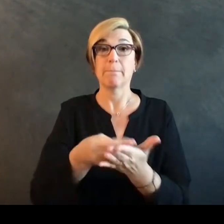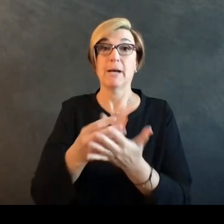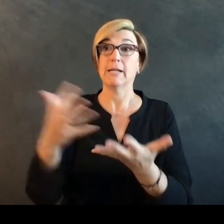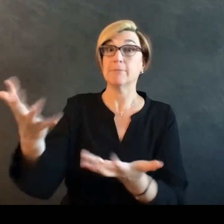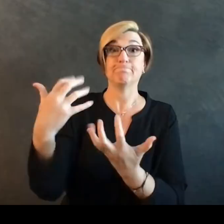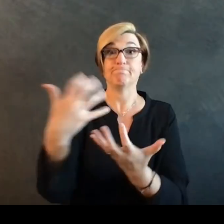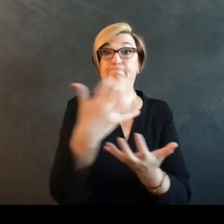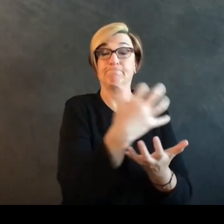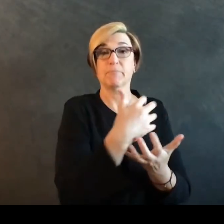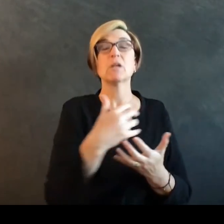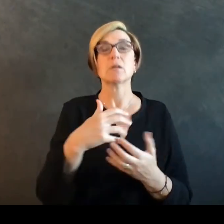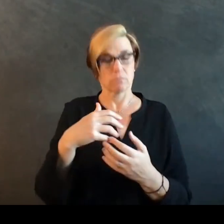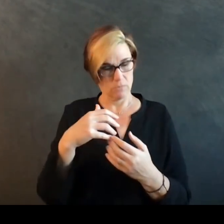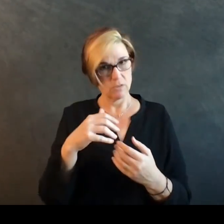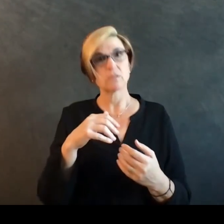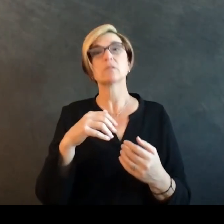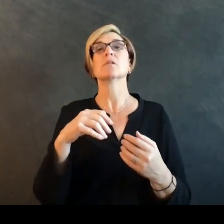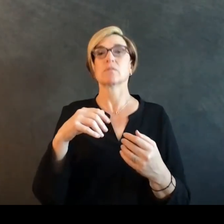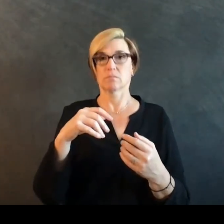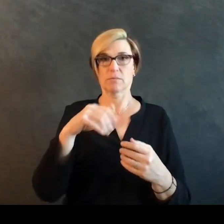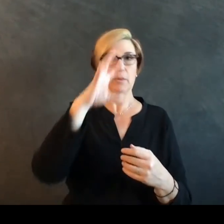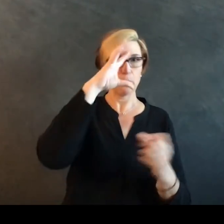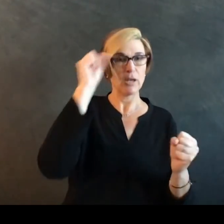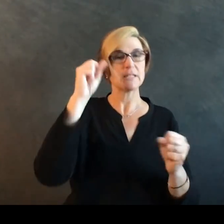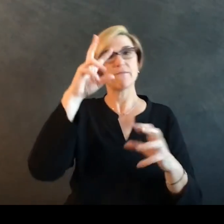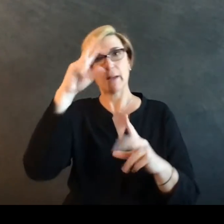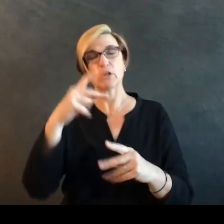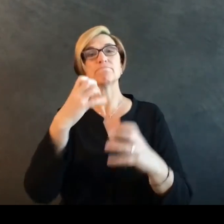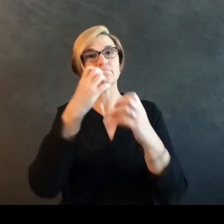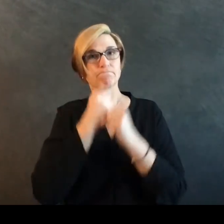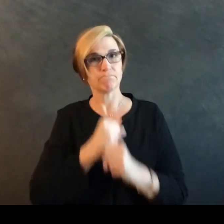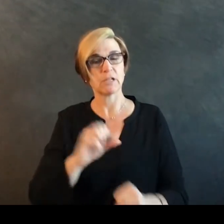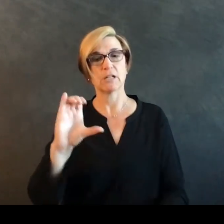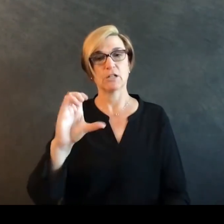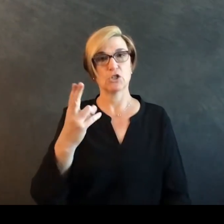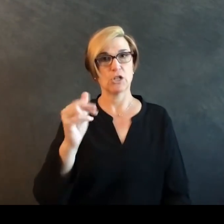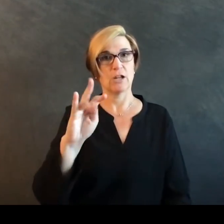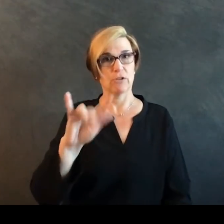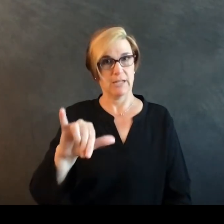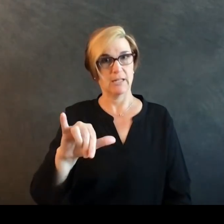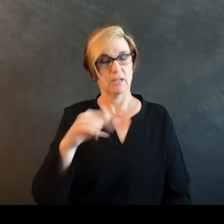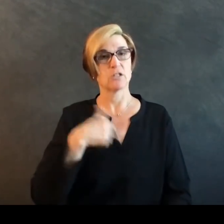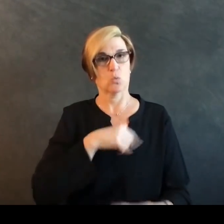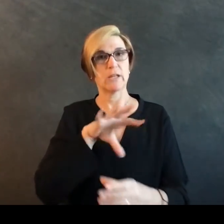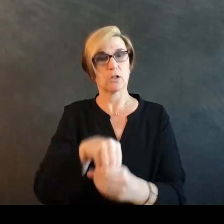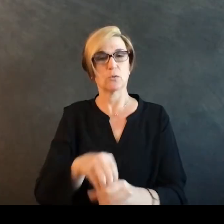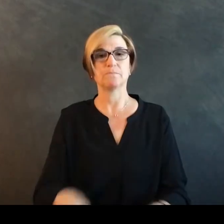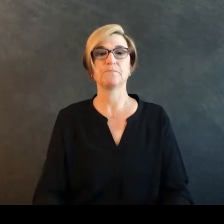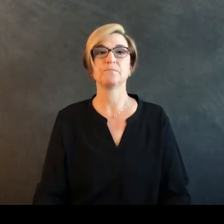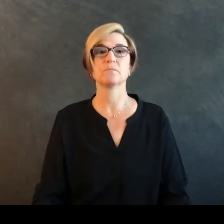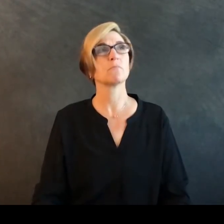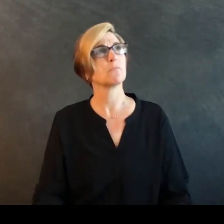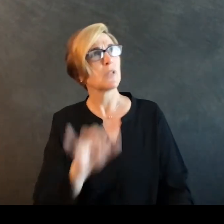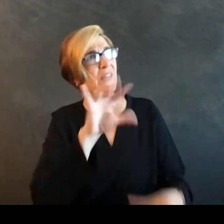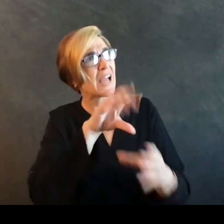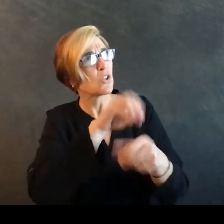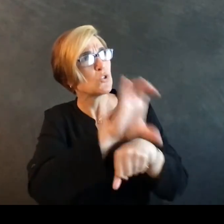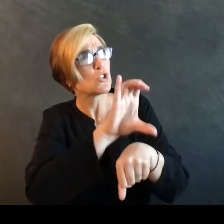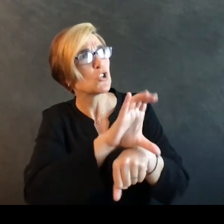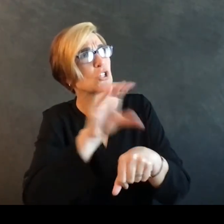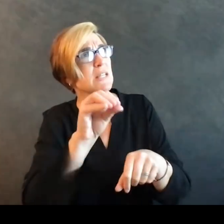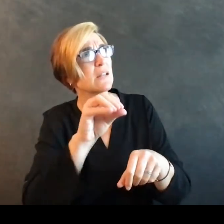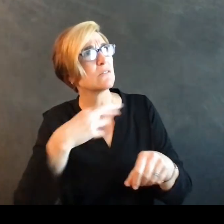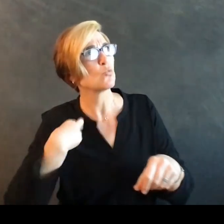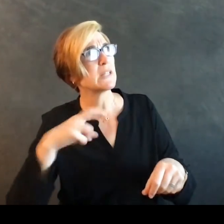and president makes sure that we covered small charities in this it does although